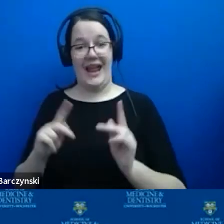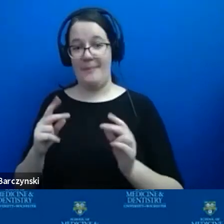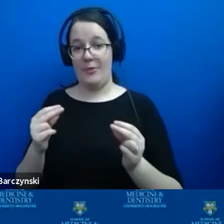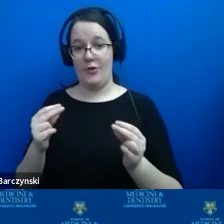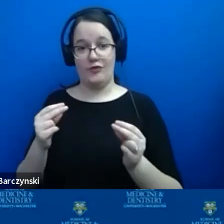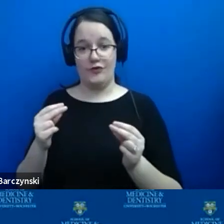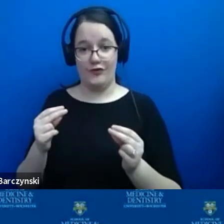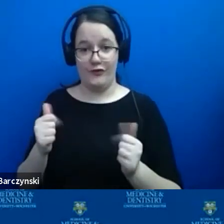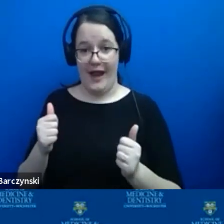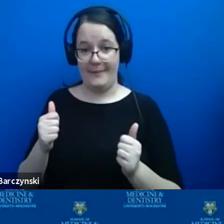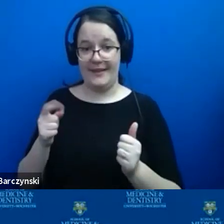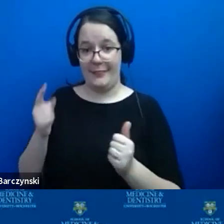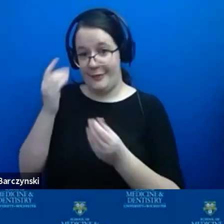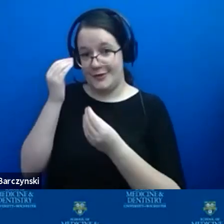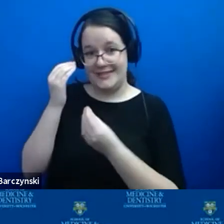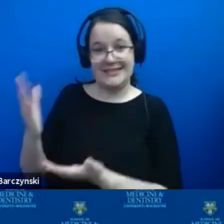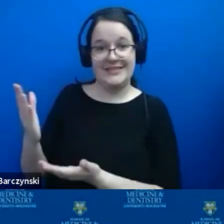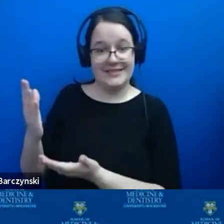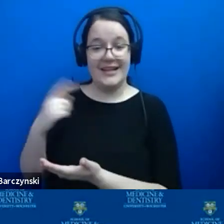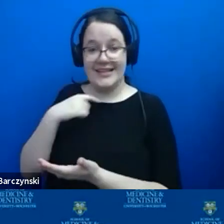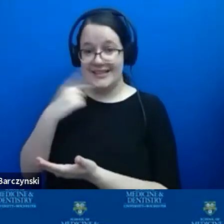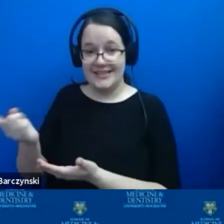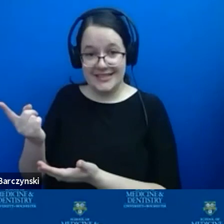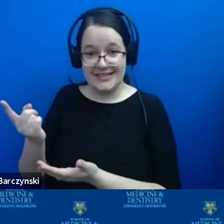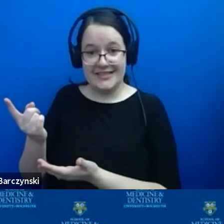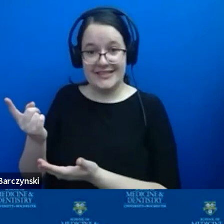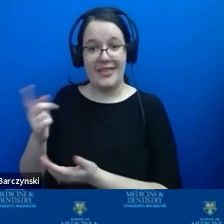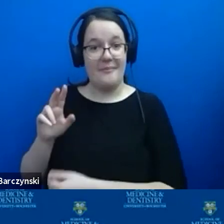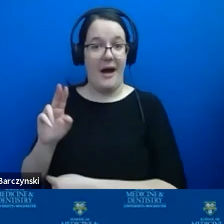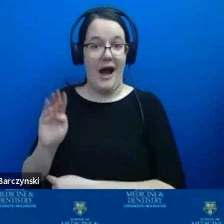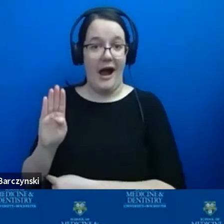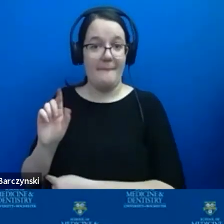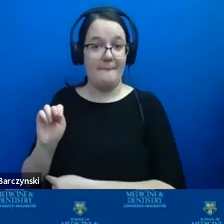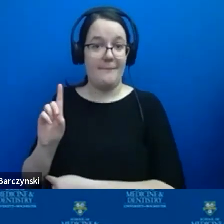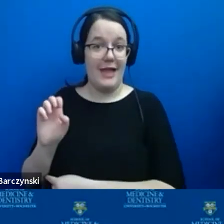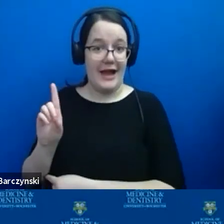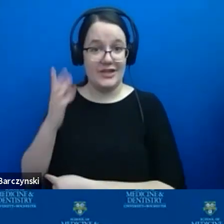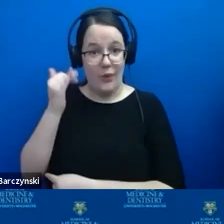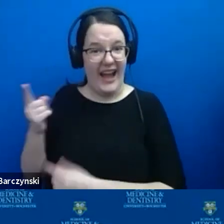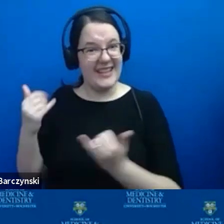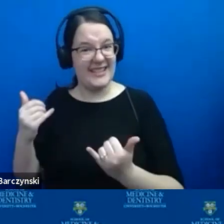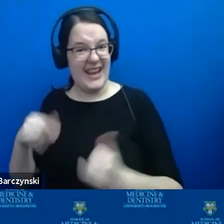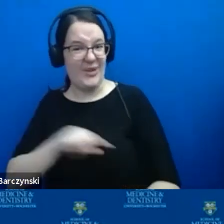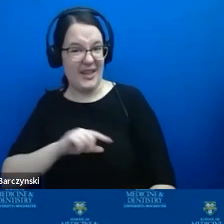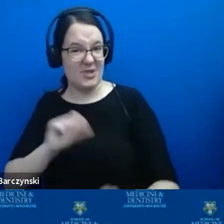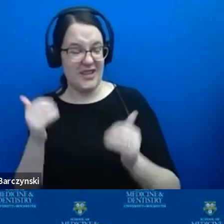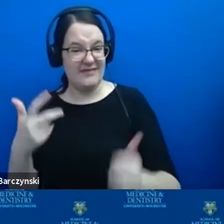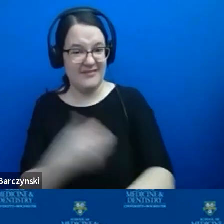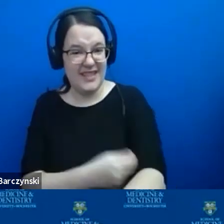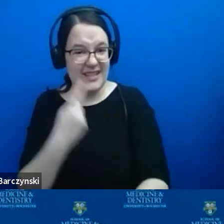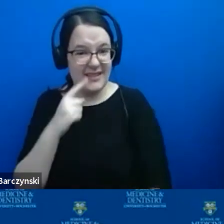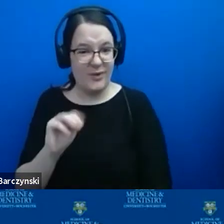uh are eligible for receiving pfizer or moderna and so we you know maybe we can't not